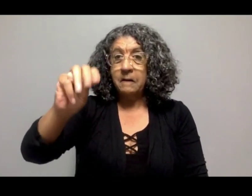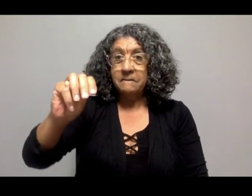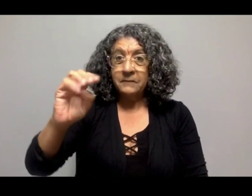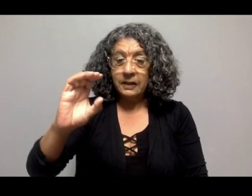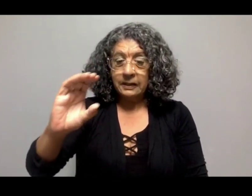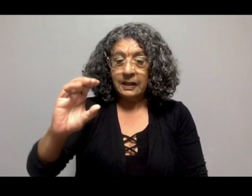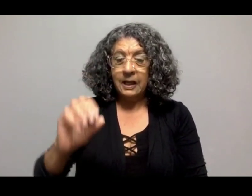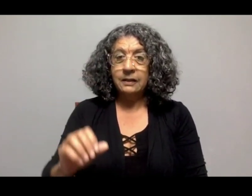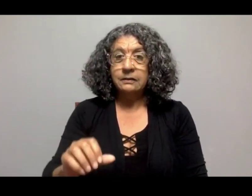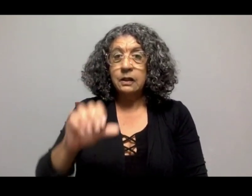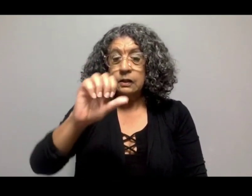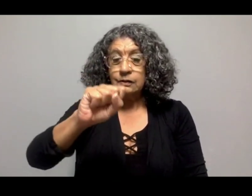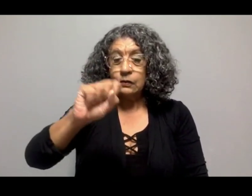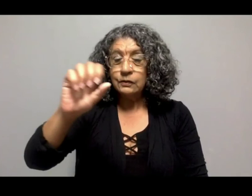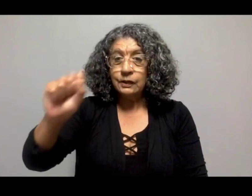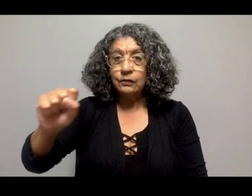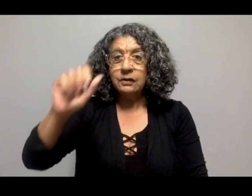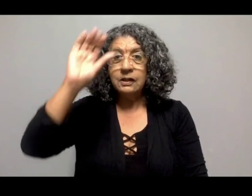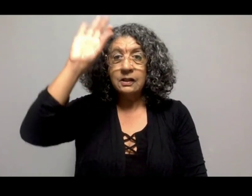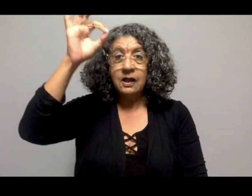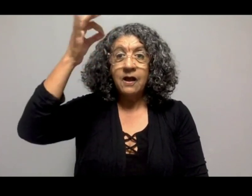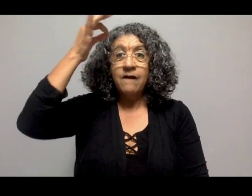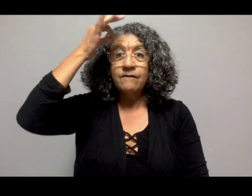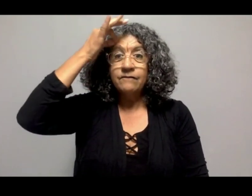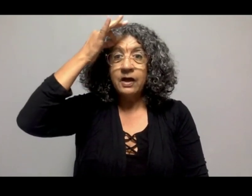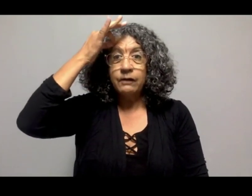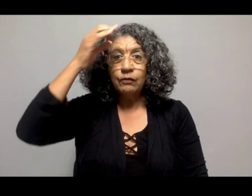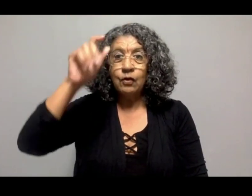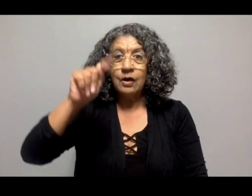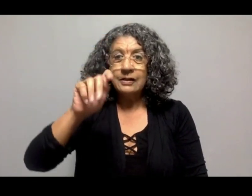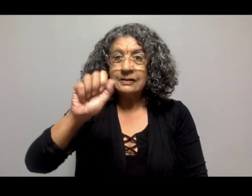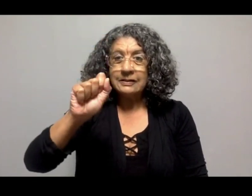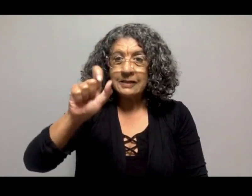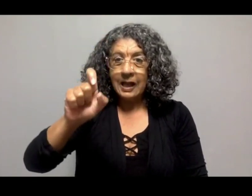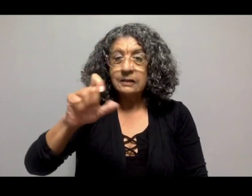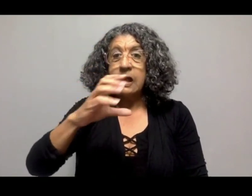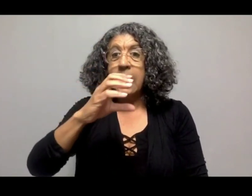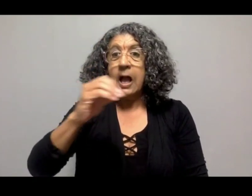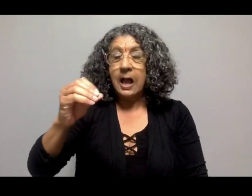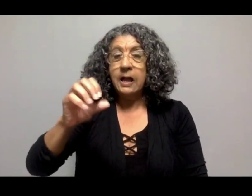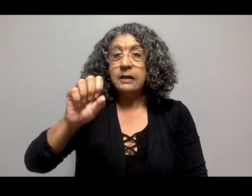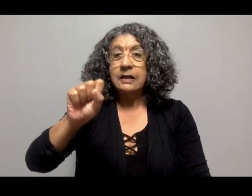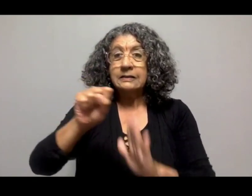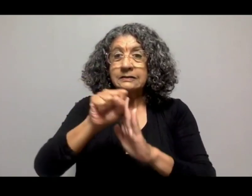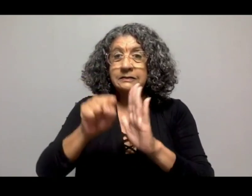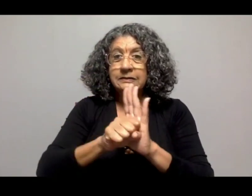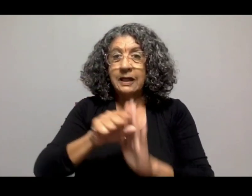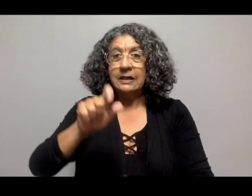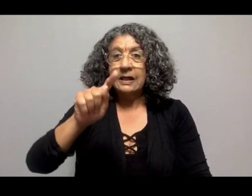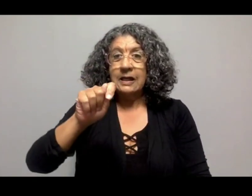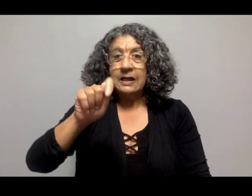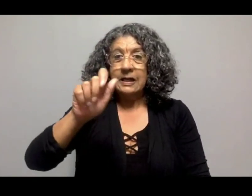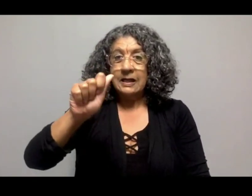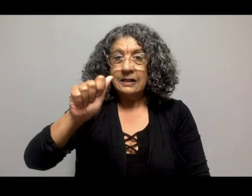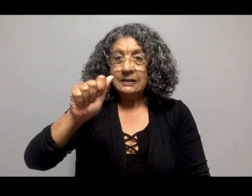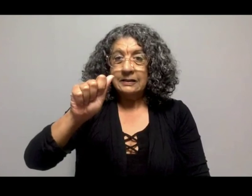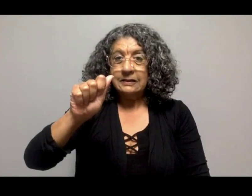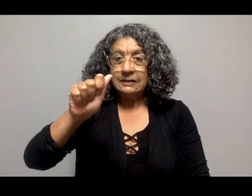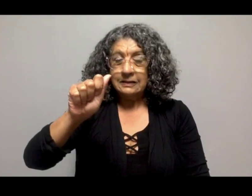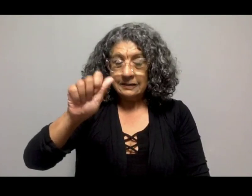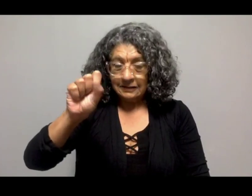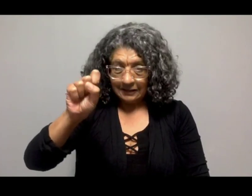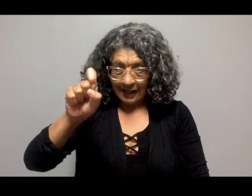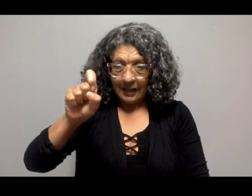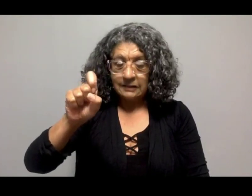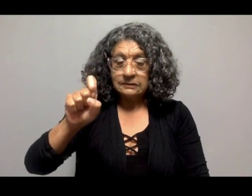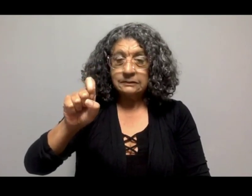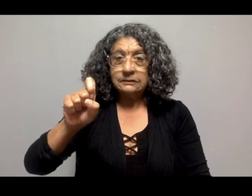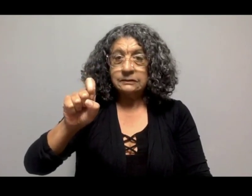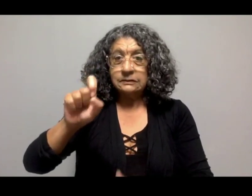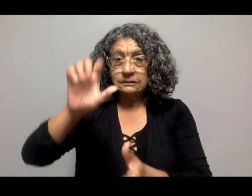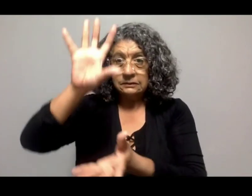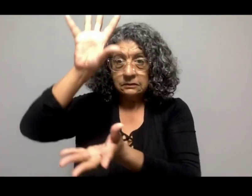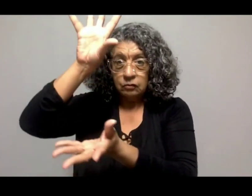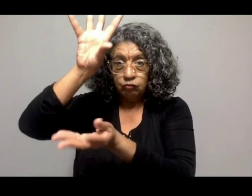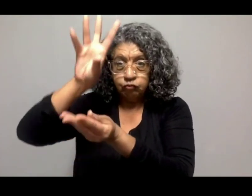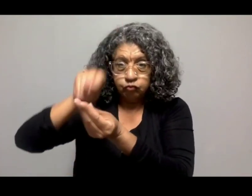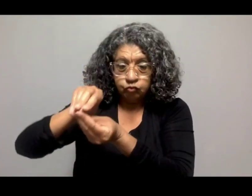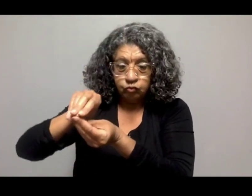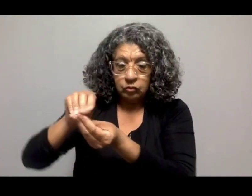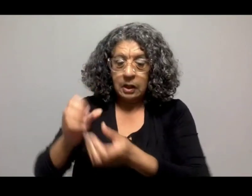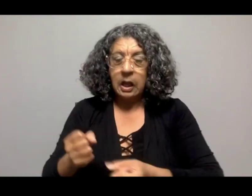which is medicare social security, federal income tax, and state taxes.